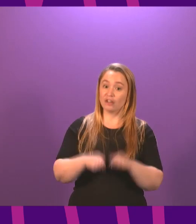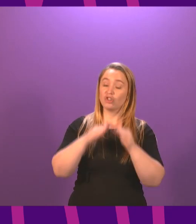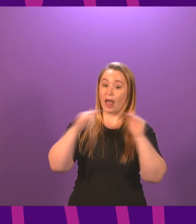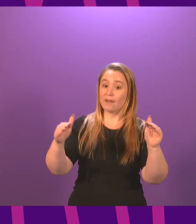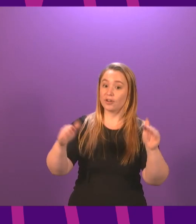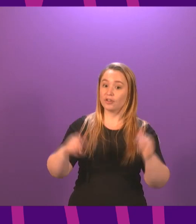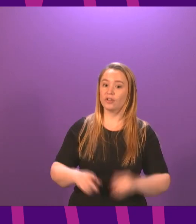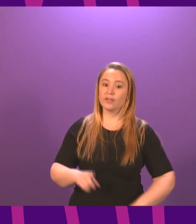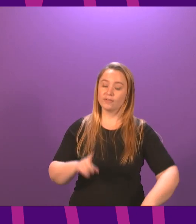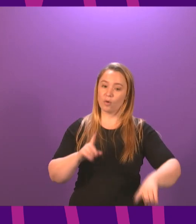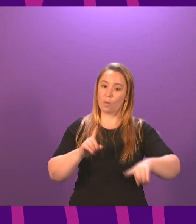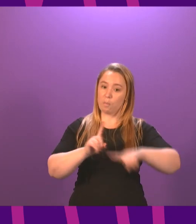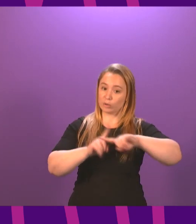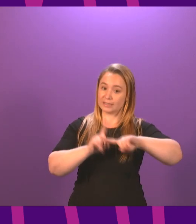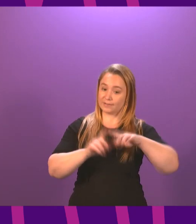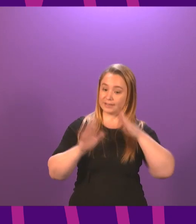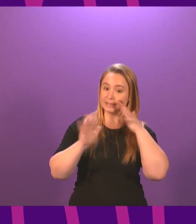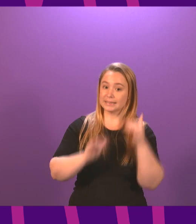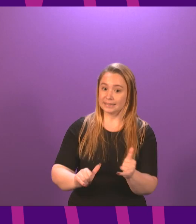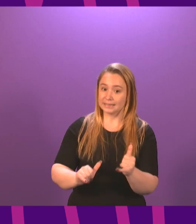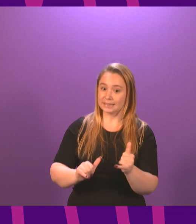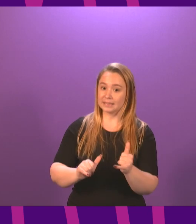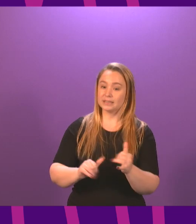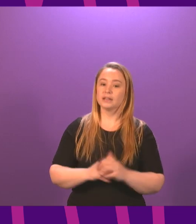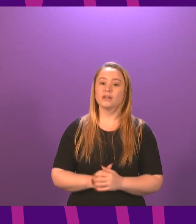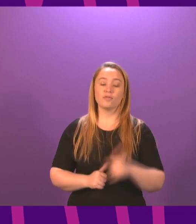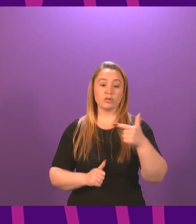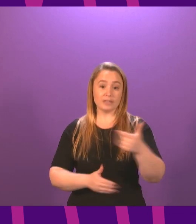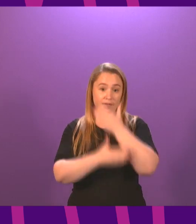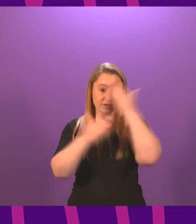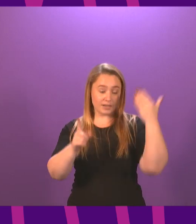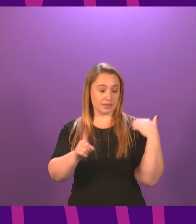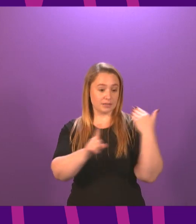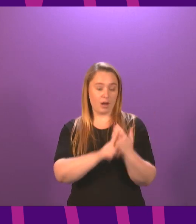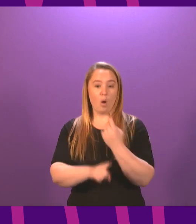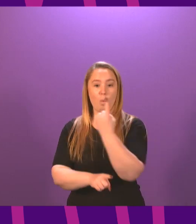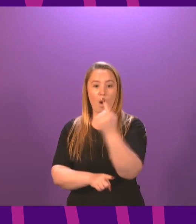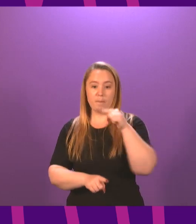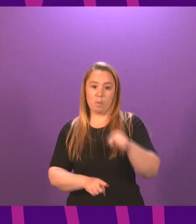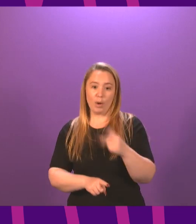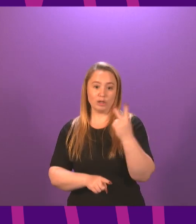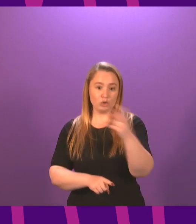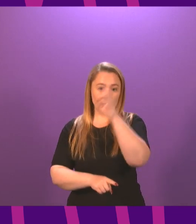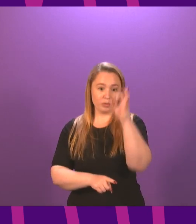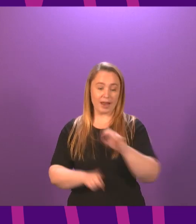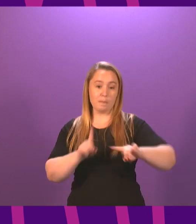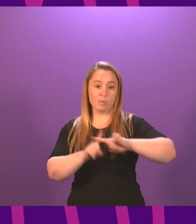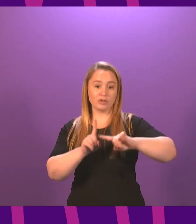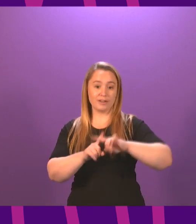average, and that test positivity is down by 1.2 per cent over that seven-day period,